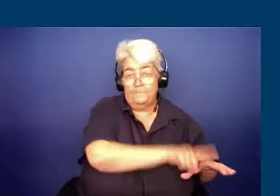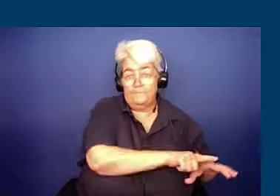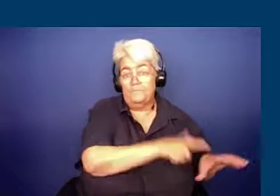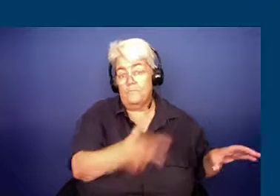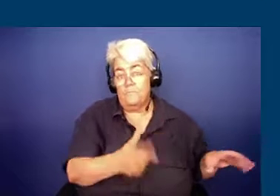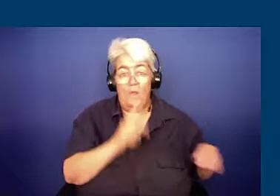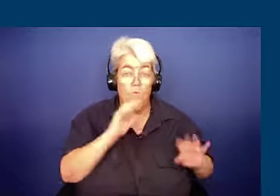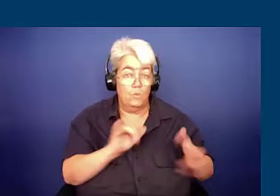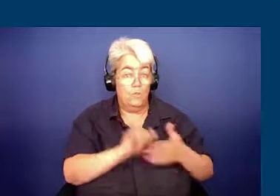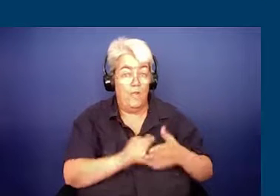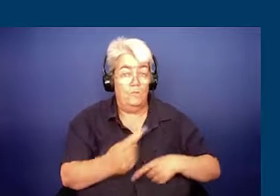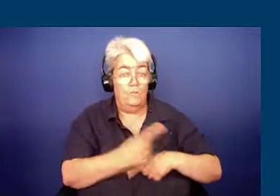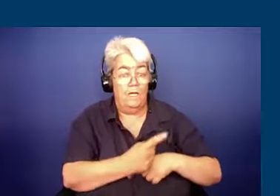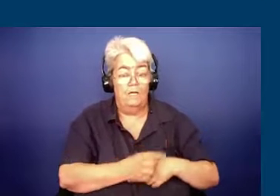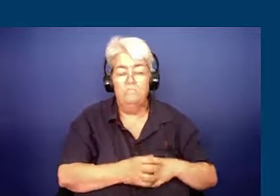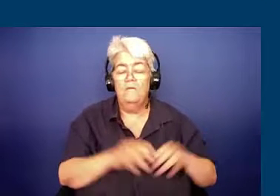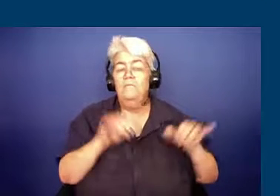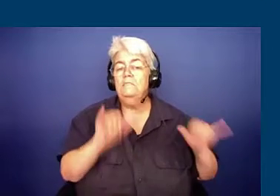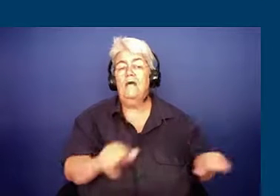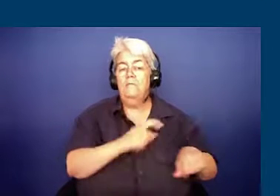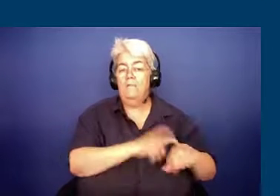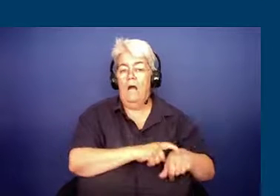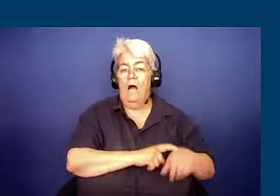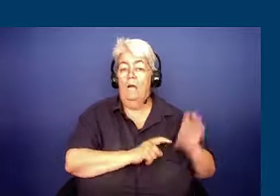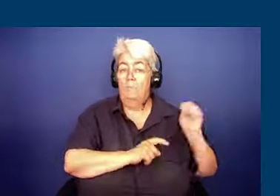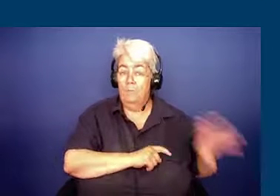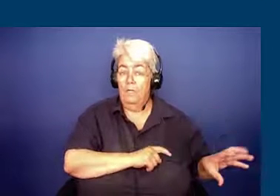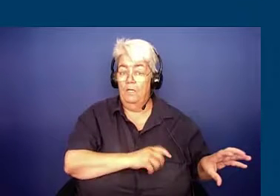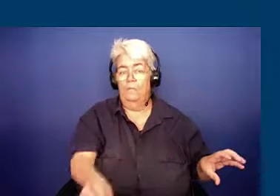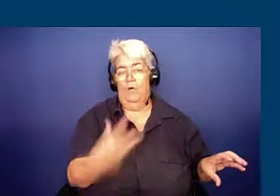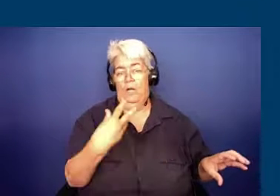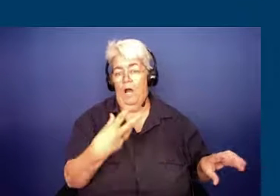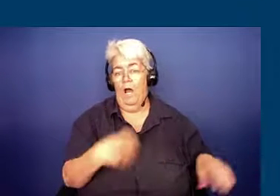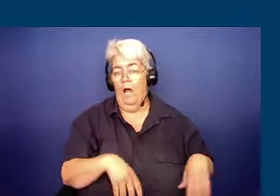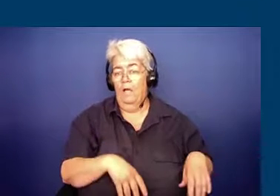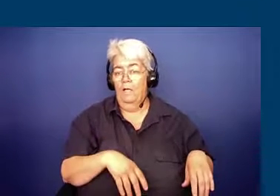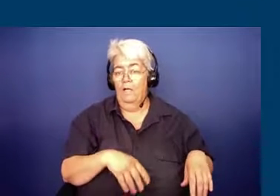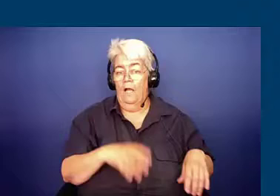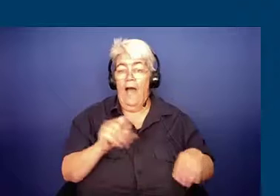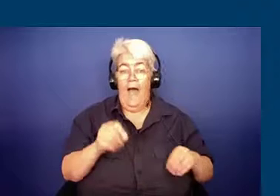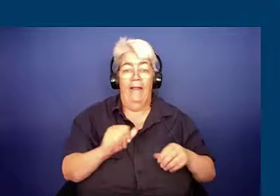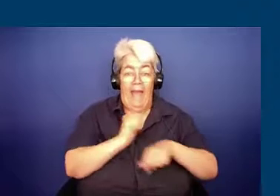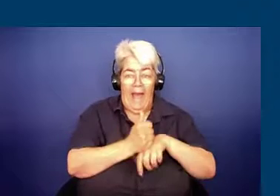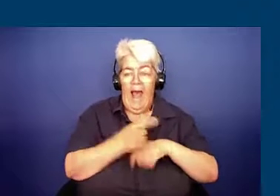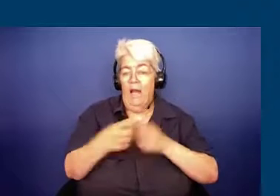same time that you're doing that, Canvas is adding due dates. You have to put due dates in, but once